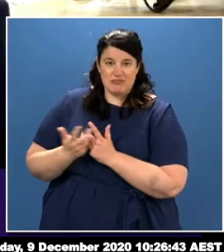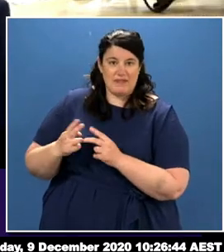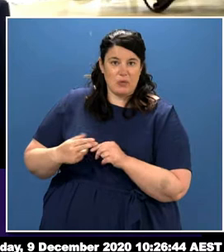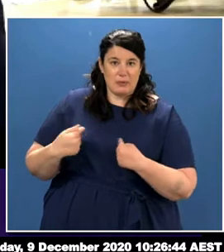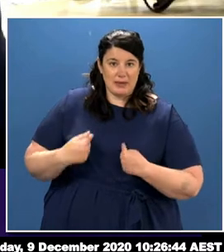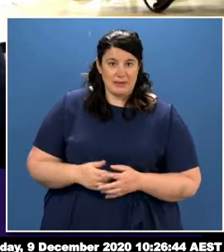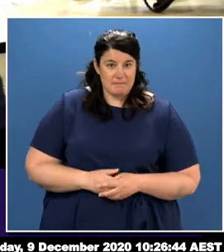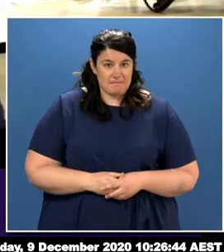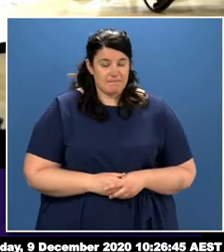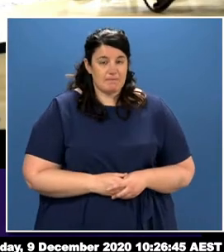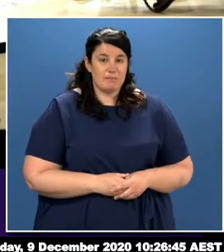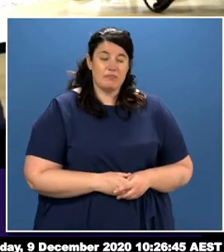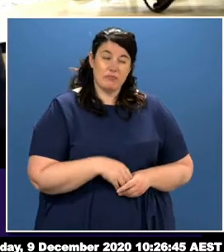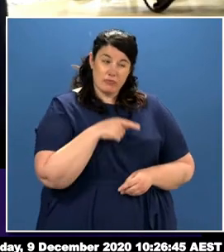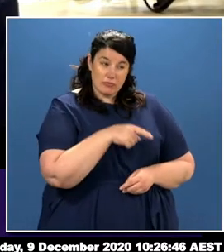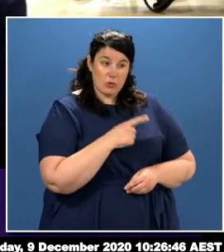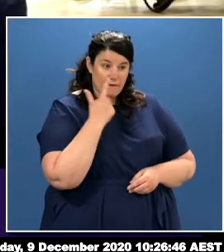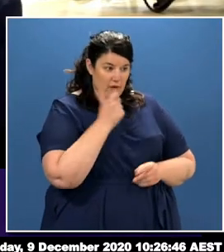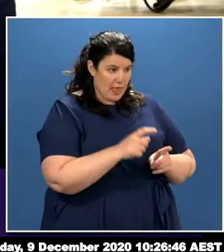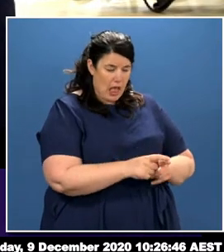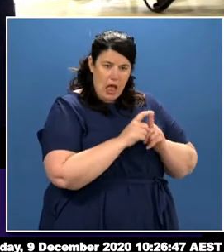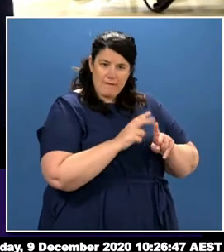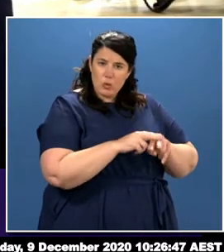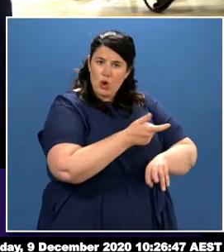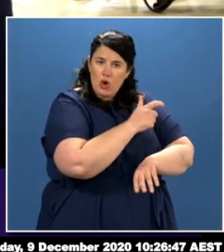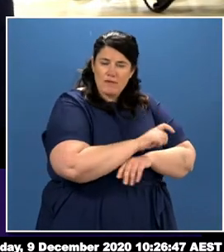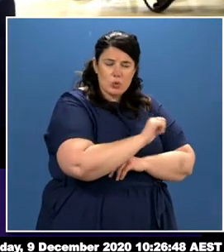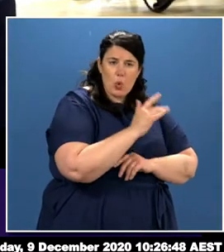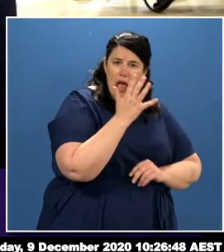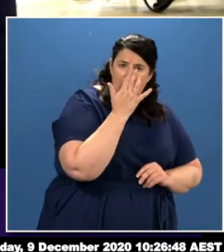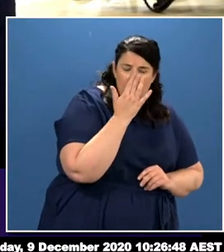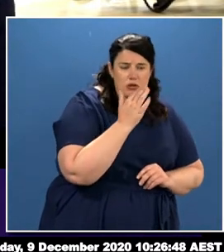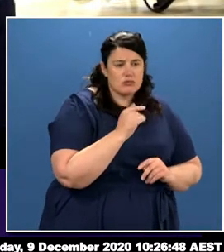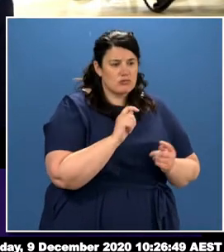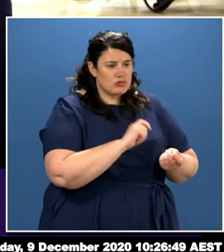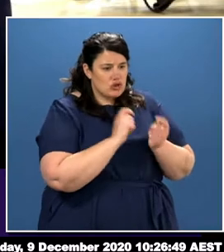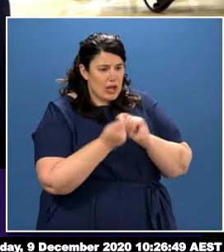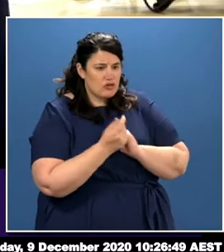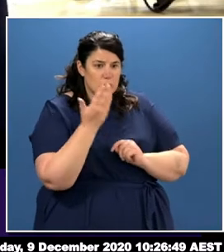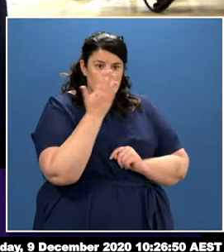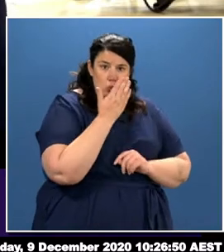Did you find that hard in regard to confidence and perhaps because of your age and change from school to going to university?